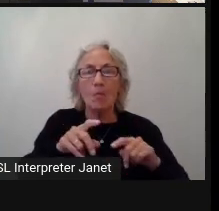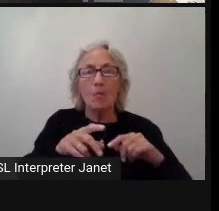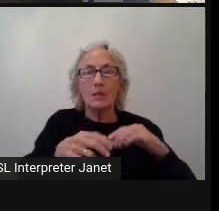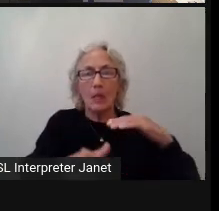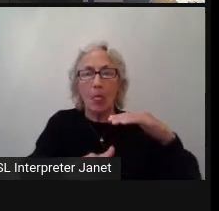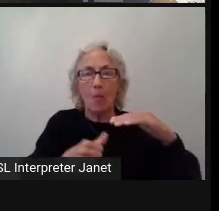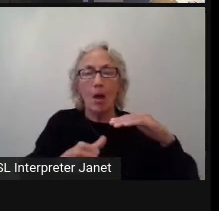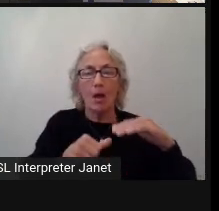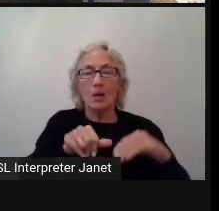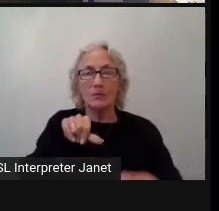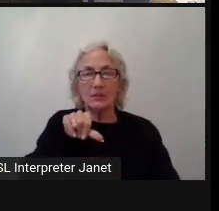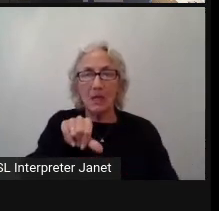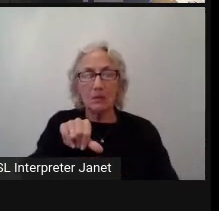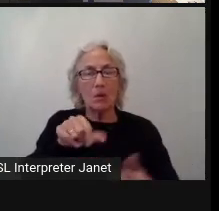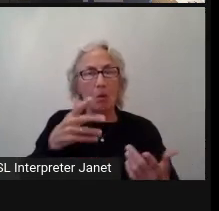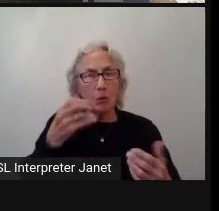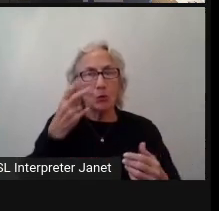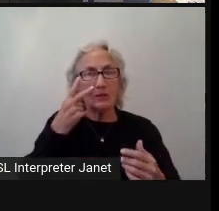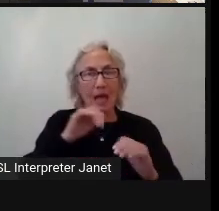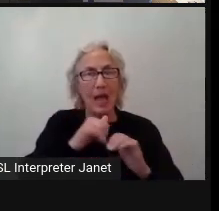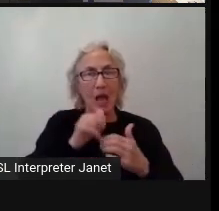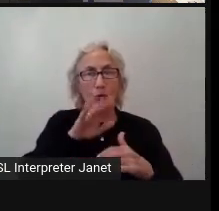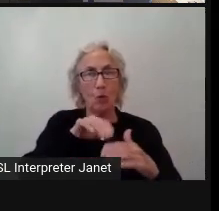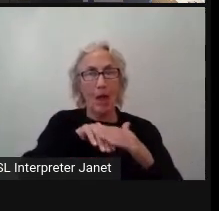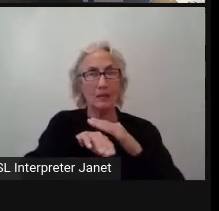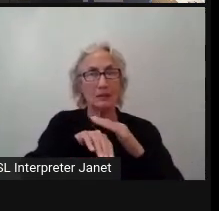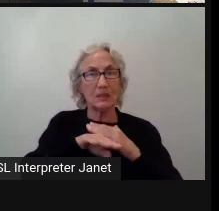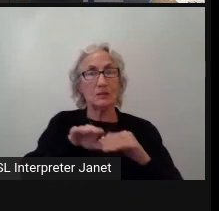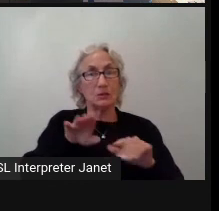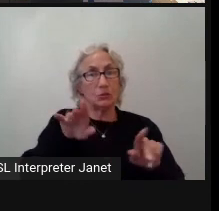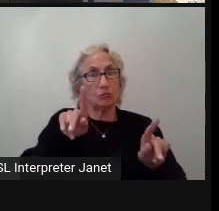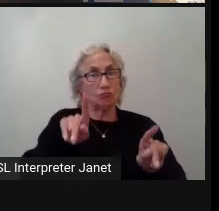how accessible is the content you are writing.